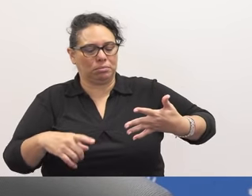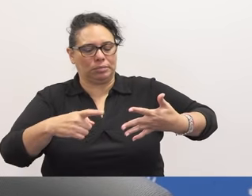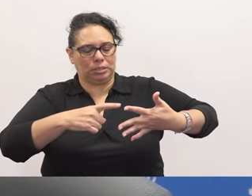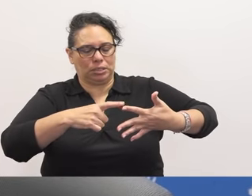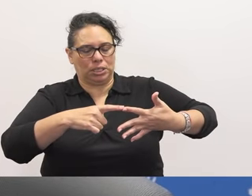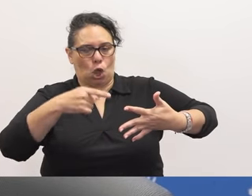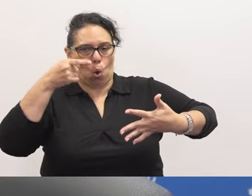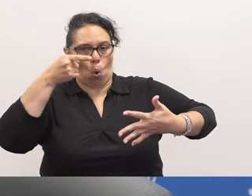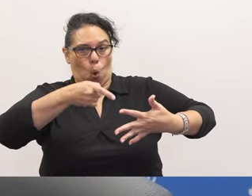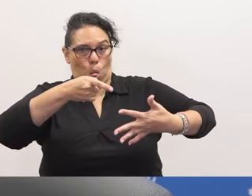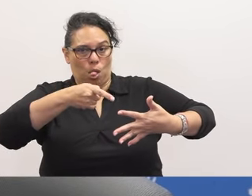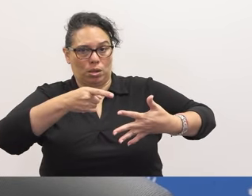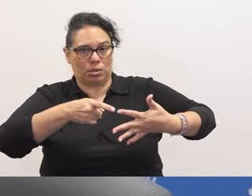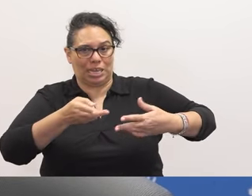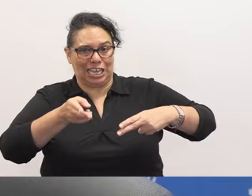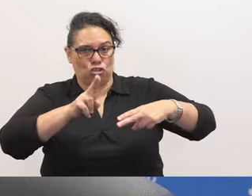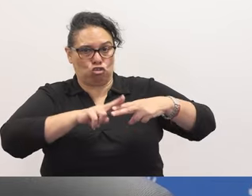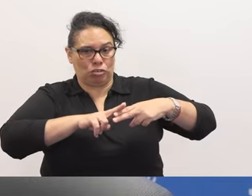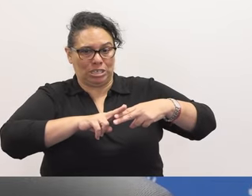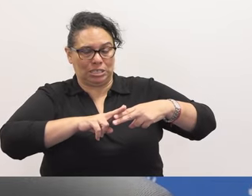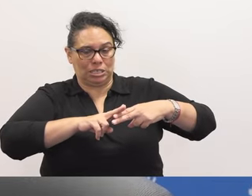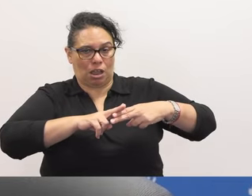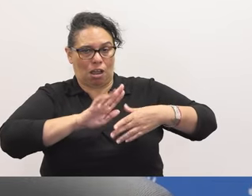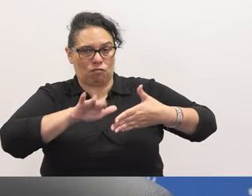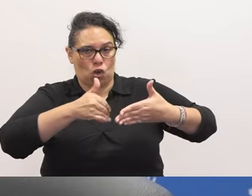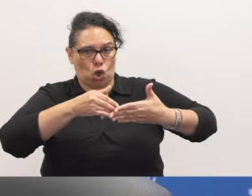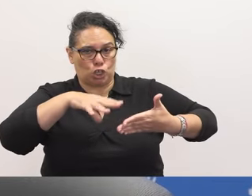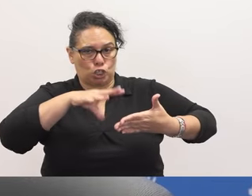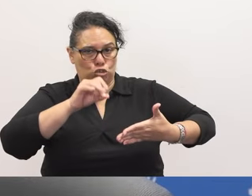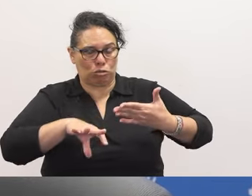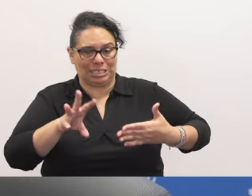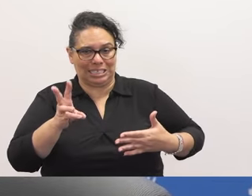says that we'll increase from all students at 68% to 80.